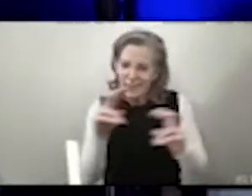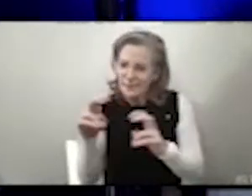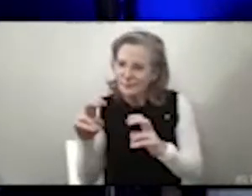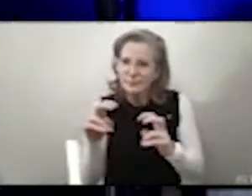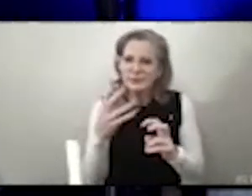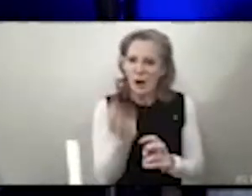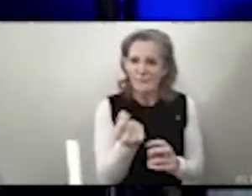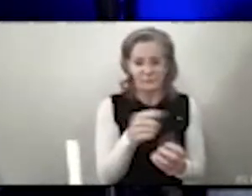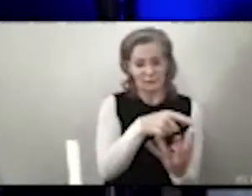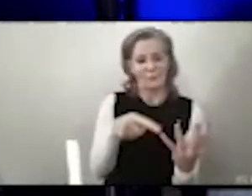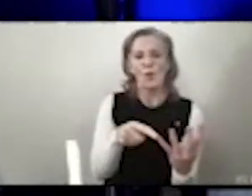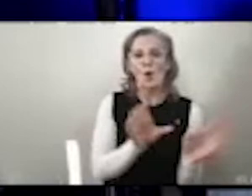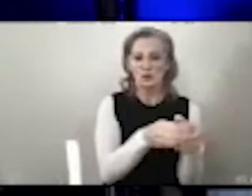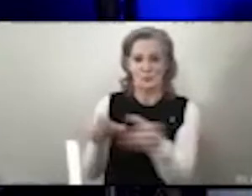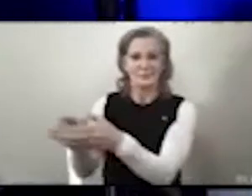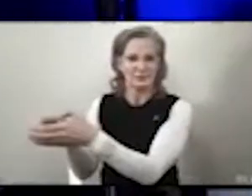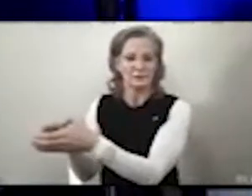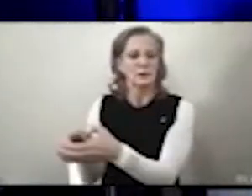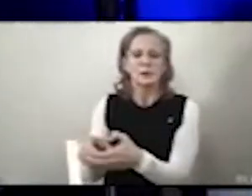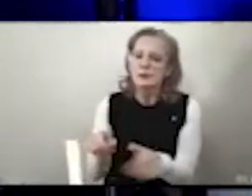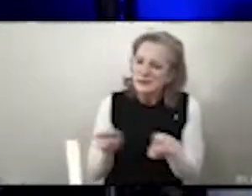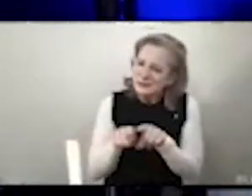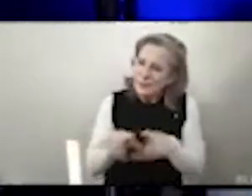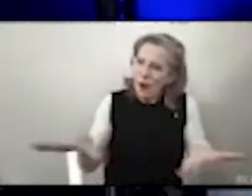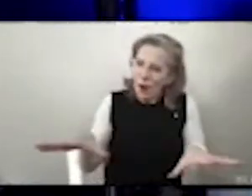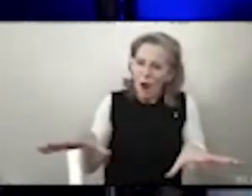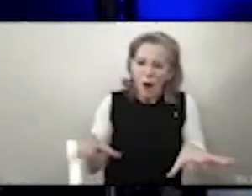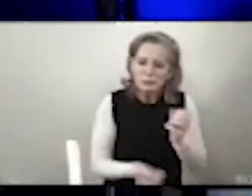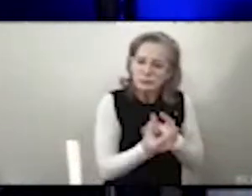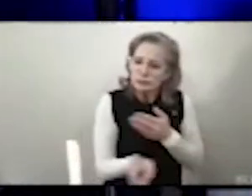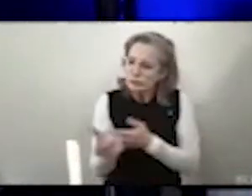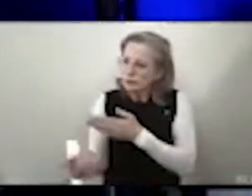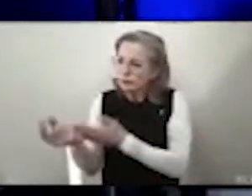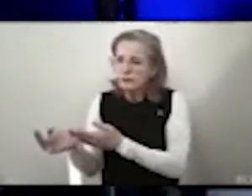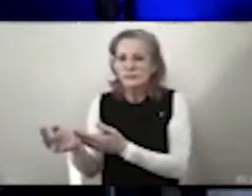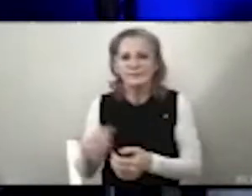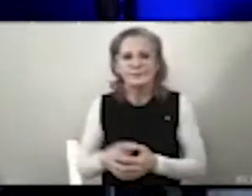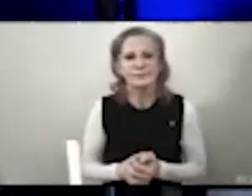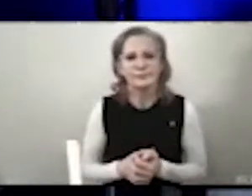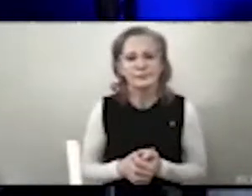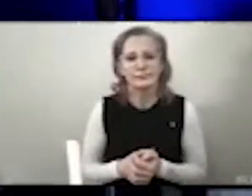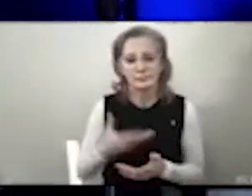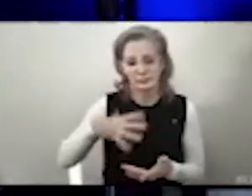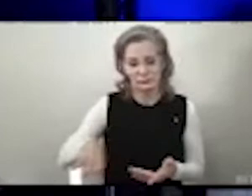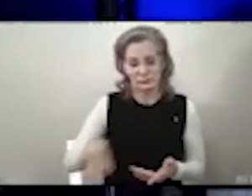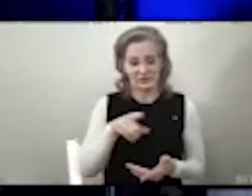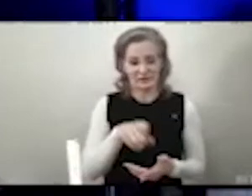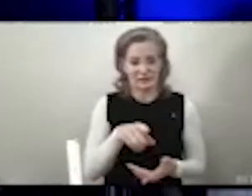In particular, there's a strong sense that we need to move from talking about Covid as a catalyst for change, to